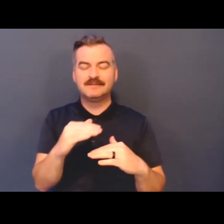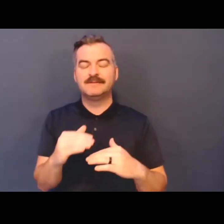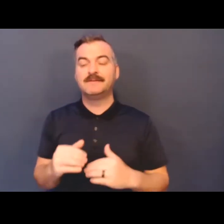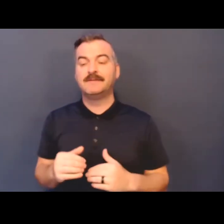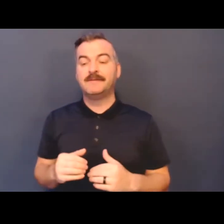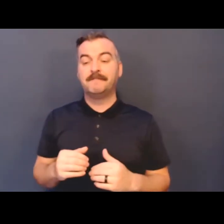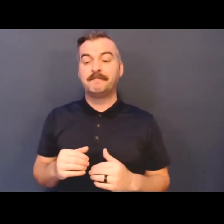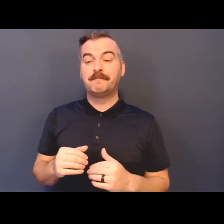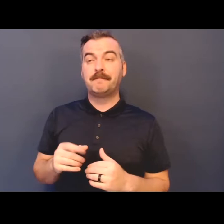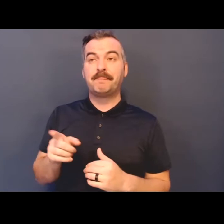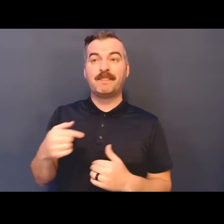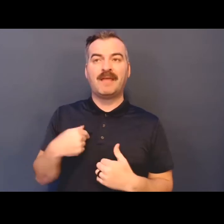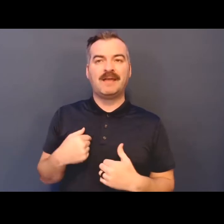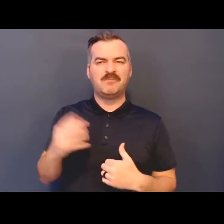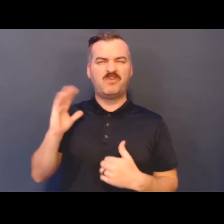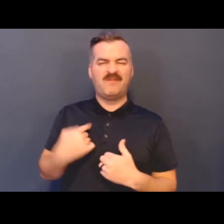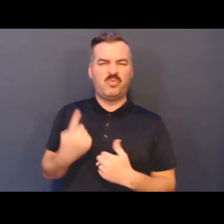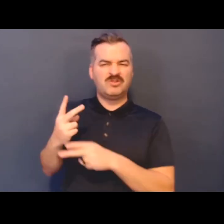disability. 15:14:16 I once had a supervisor tell me that